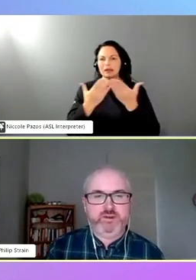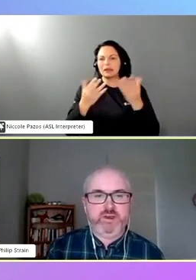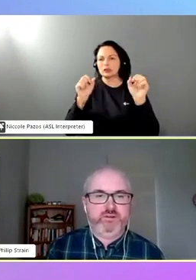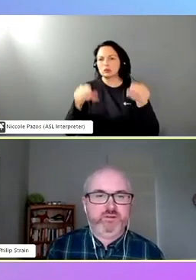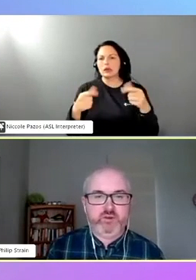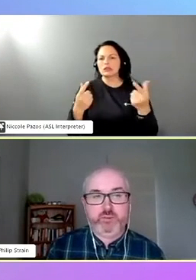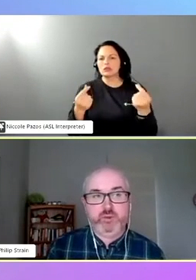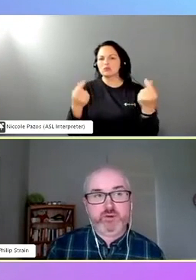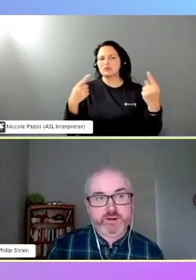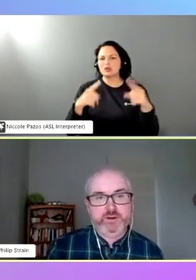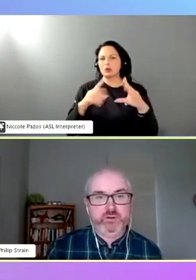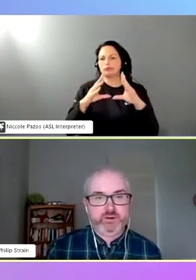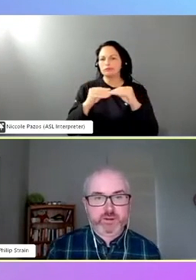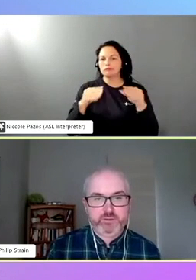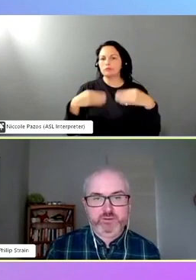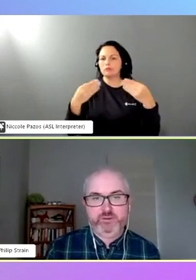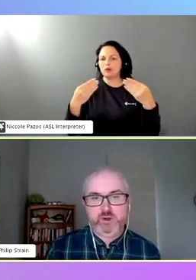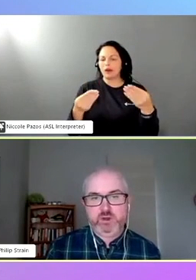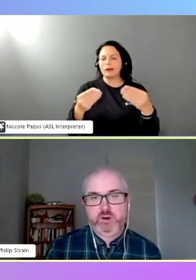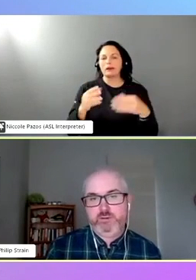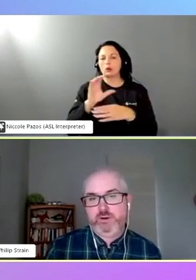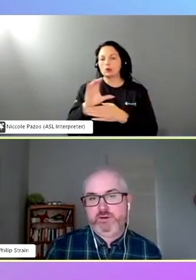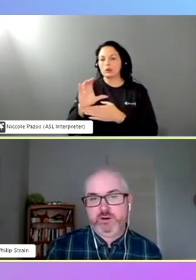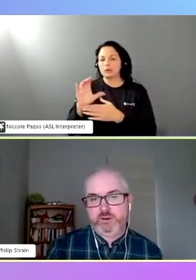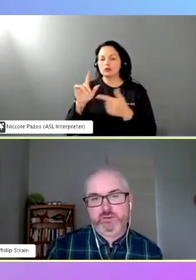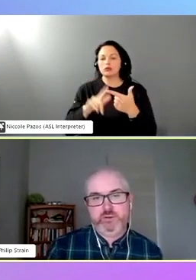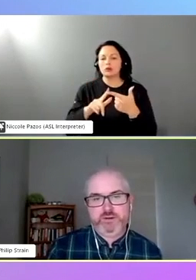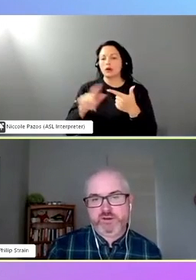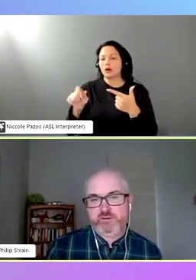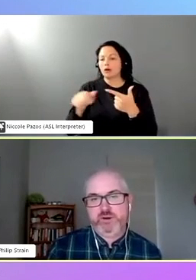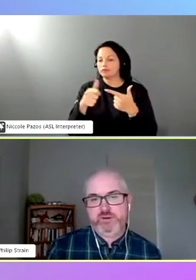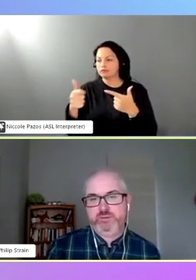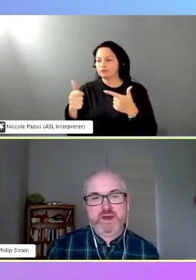is activated and therefore we can select the objects that goes to the left or the right